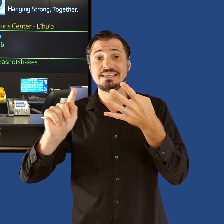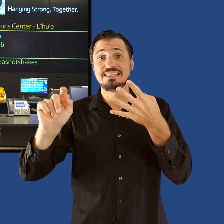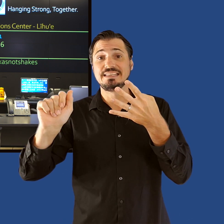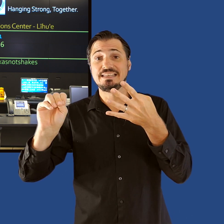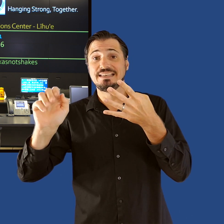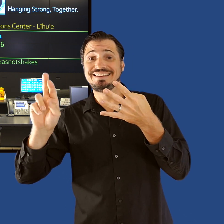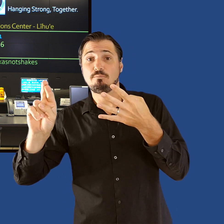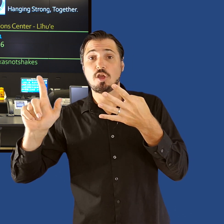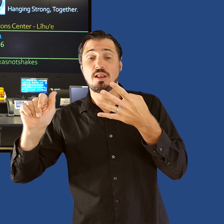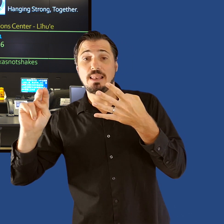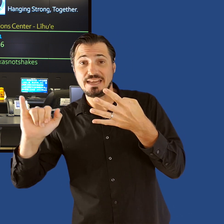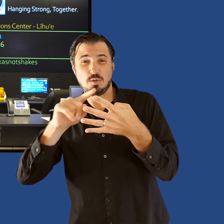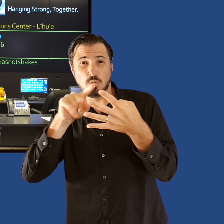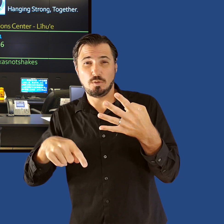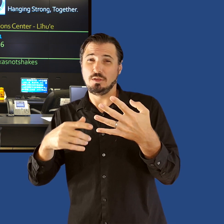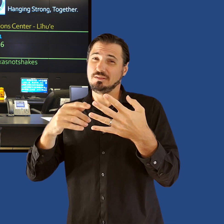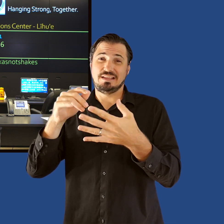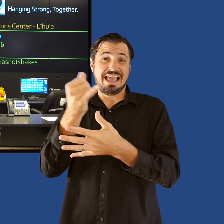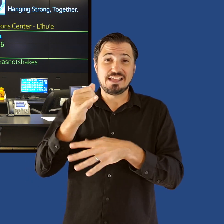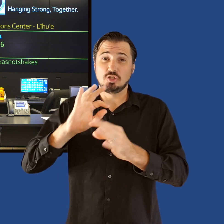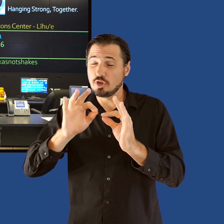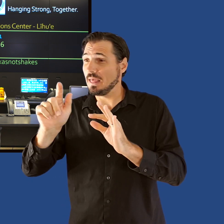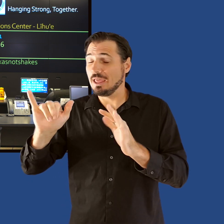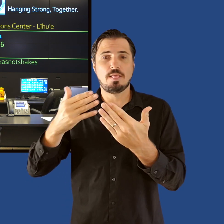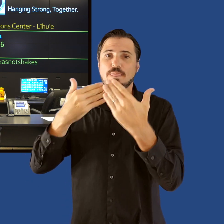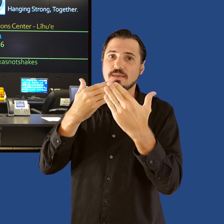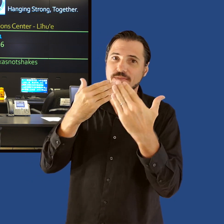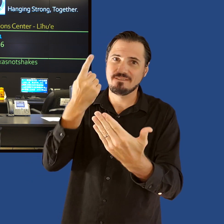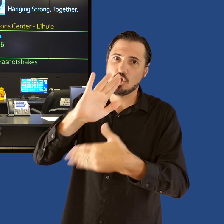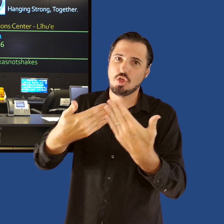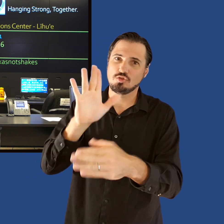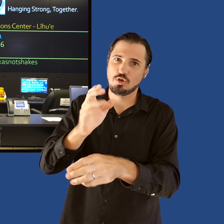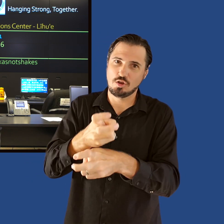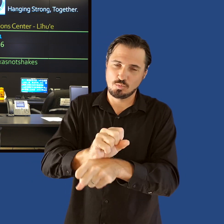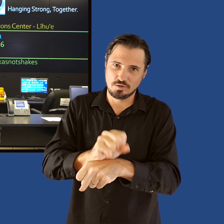We’re going to get there, Kaua‘i! Let’s continue to work together to make forward progress. Which means, please….